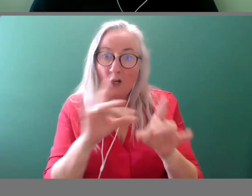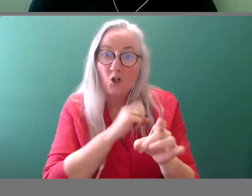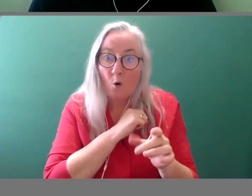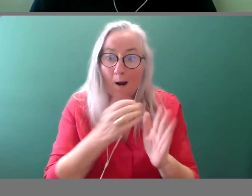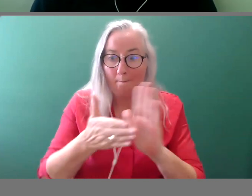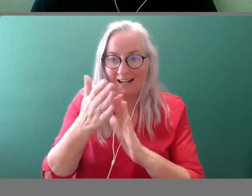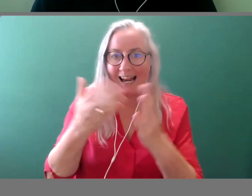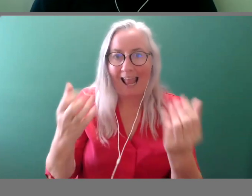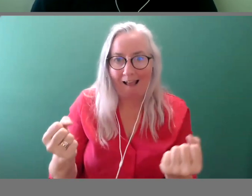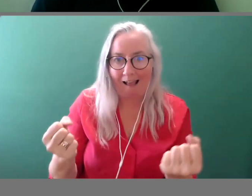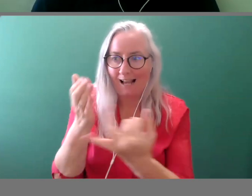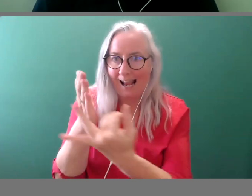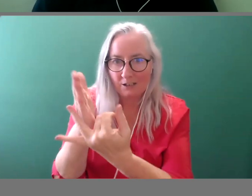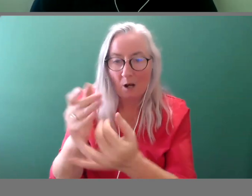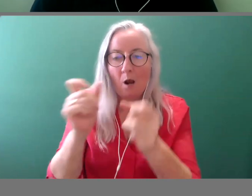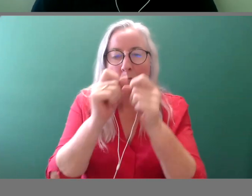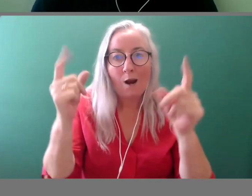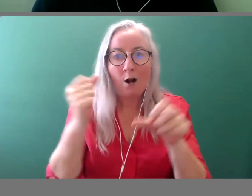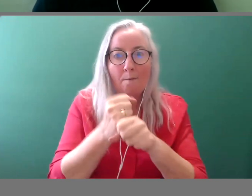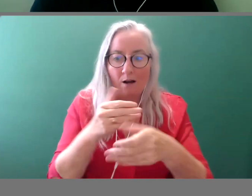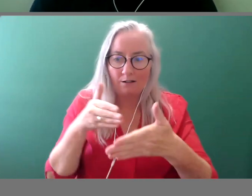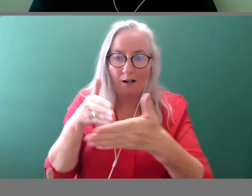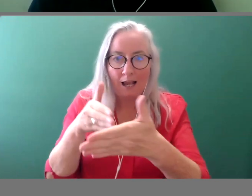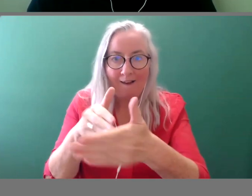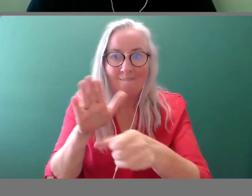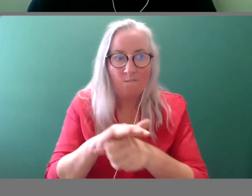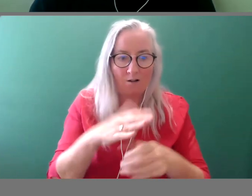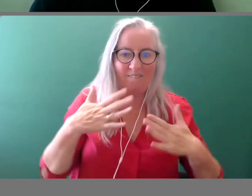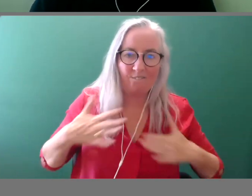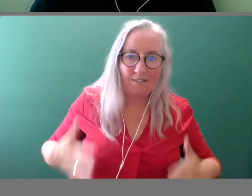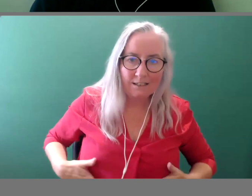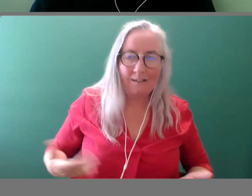it's important to be aware of the obstacles encountered by persons with disabilities,